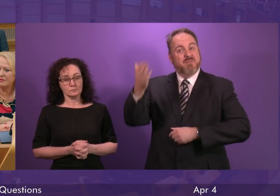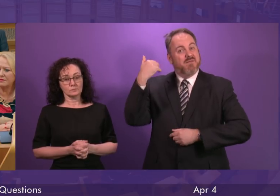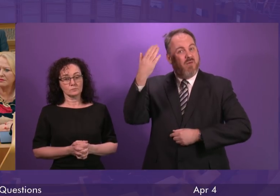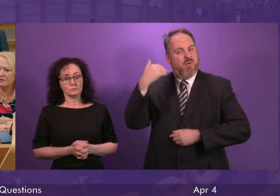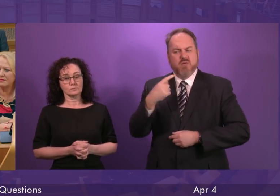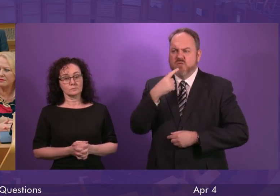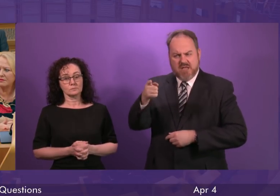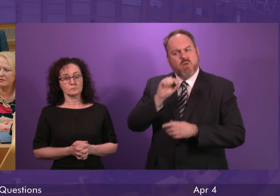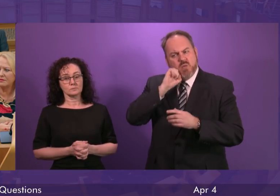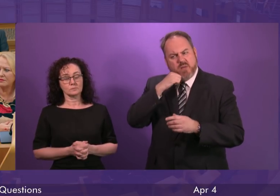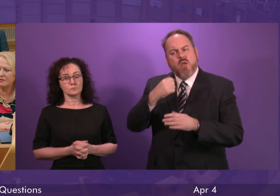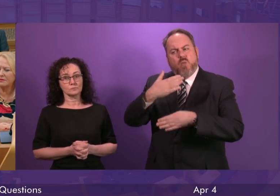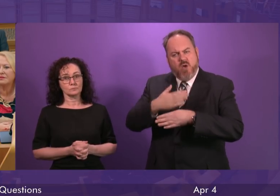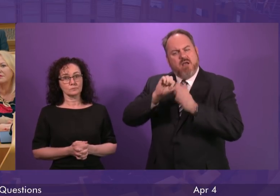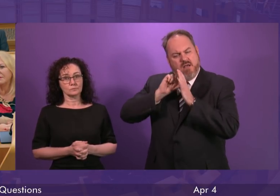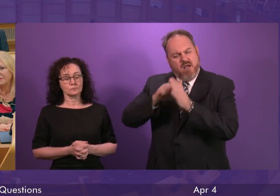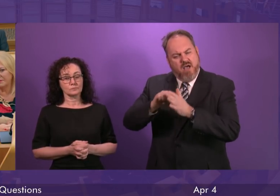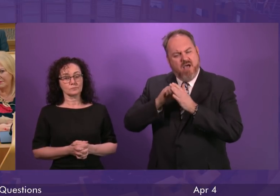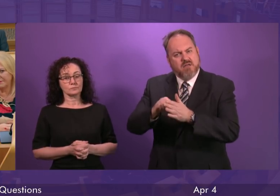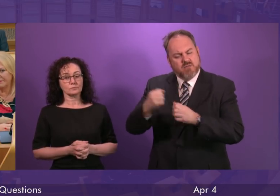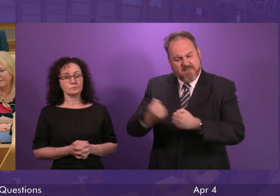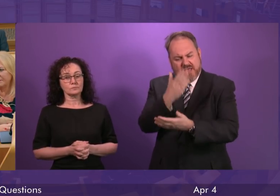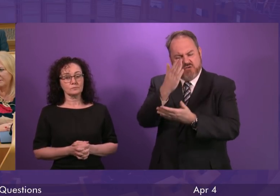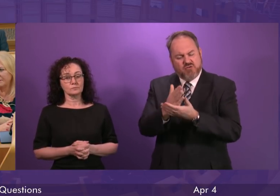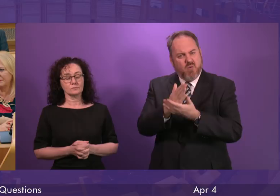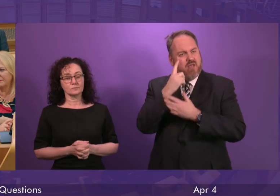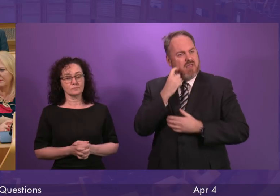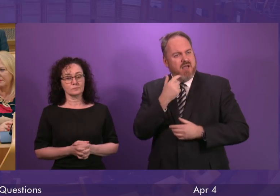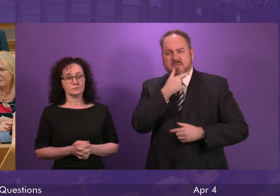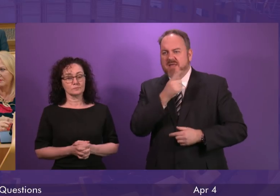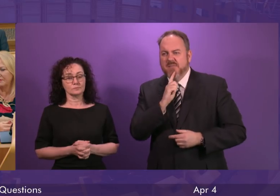said that she would “work hard” to ensure young people had a wide choice of subjects